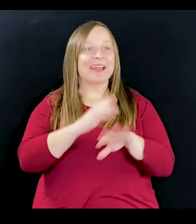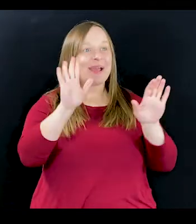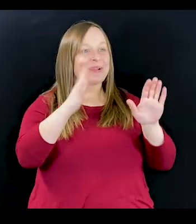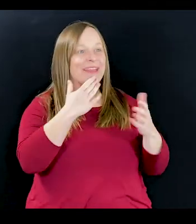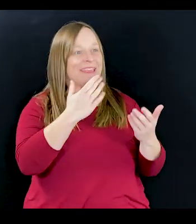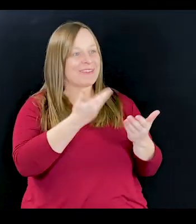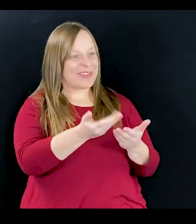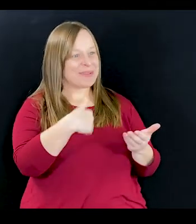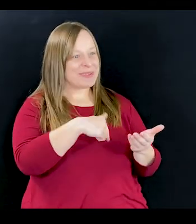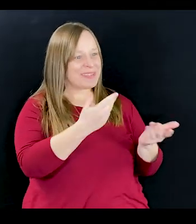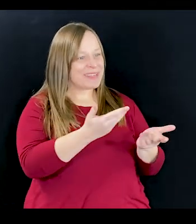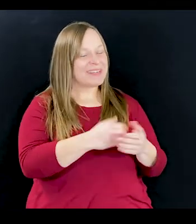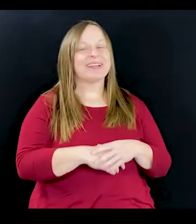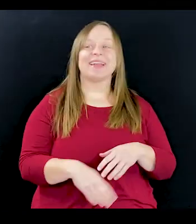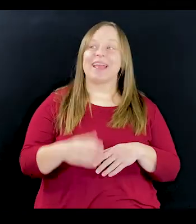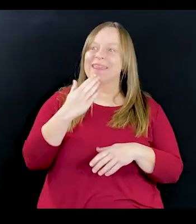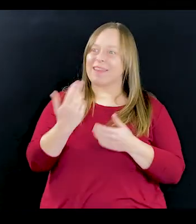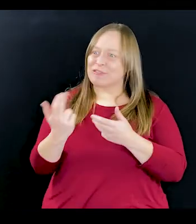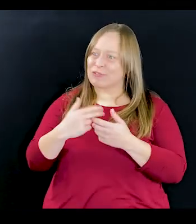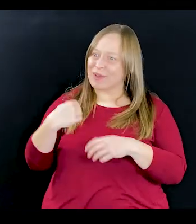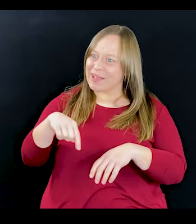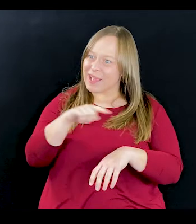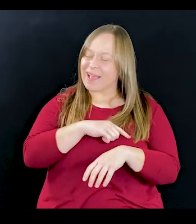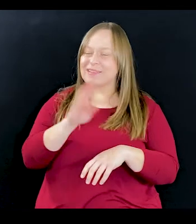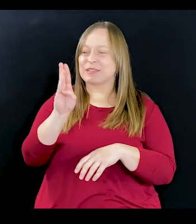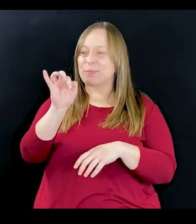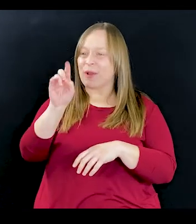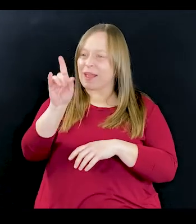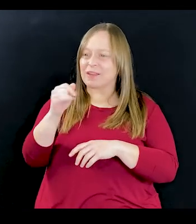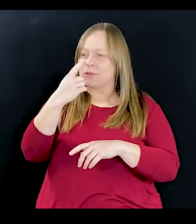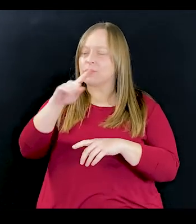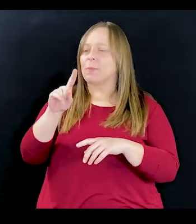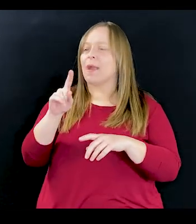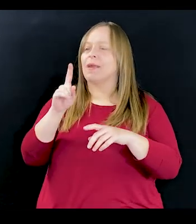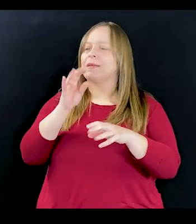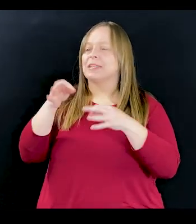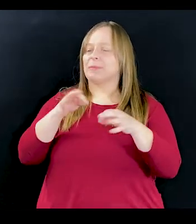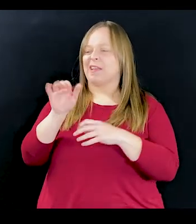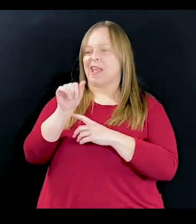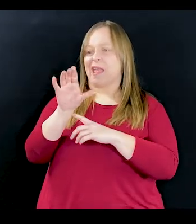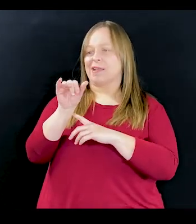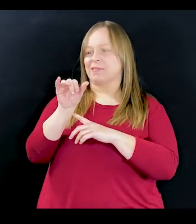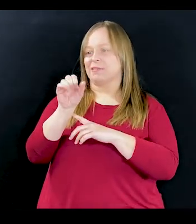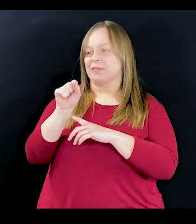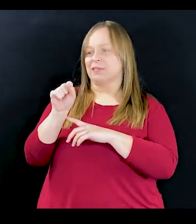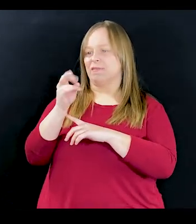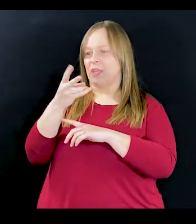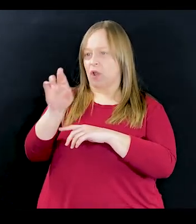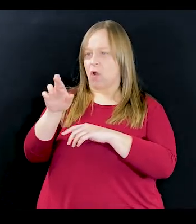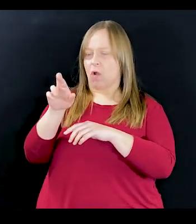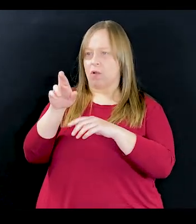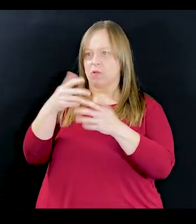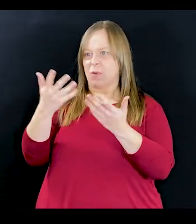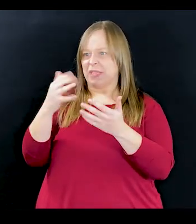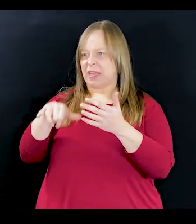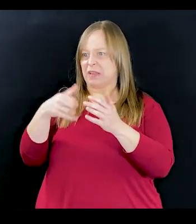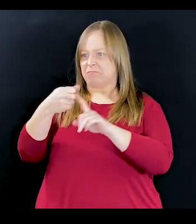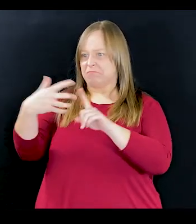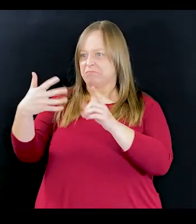I'm great Katrin. Thanks for having me. K: Thank you for joining us. Brenda, can you start by explaining what ACCES-VR is and the service it provides?